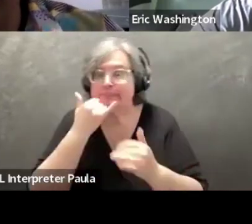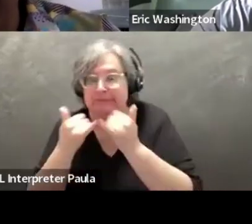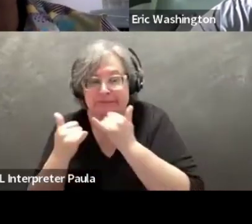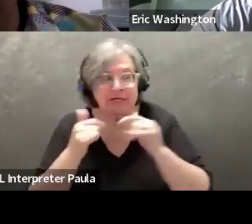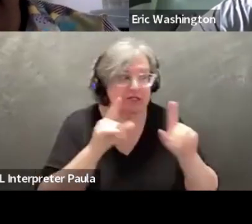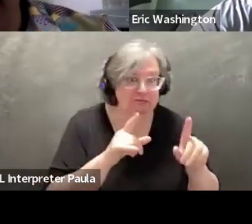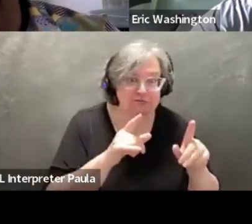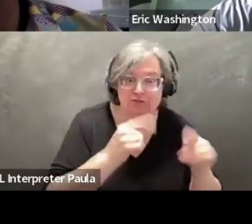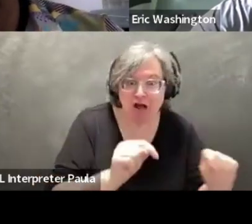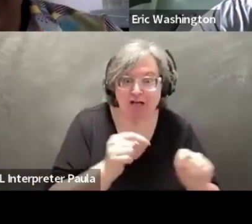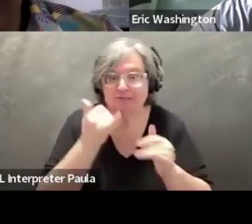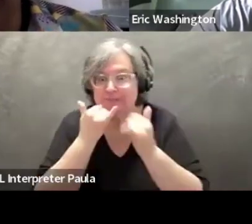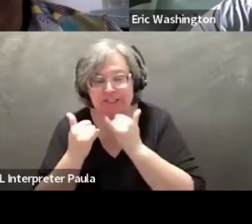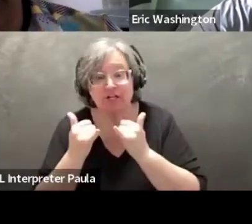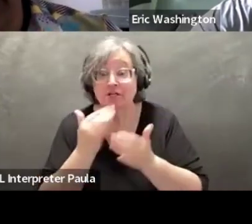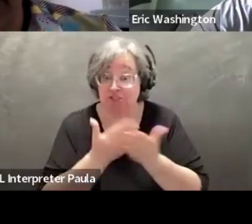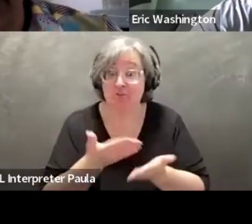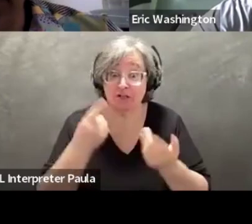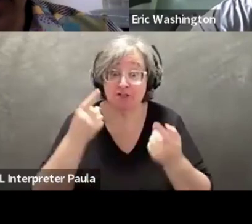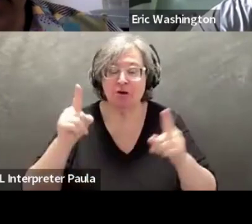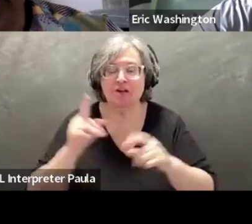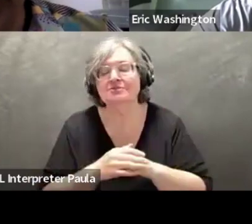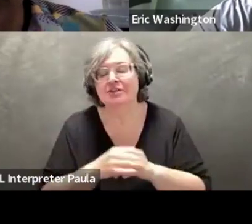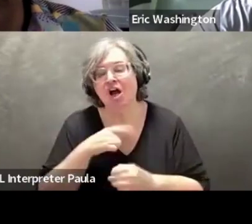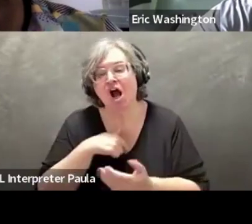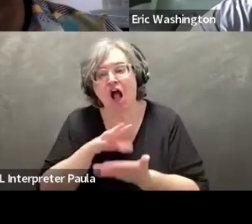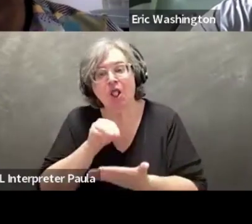didn't work, and just learning. And one of the things I did do